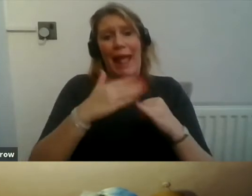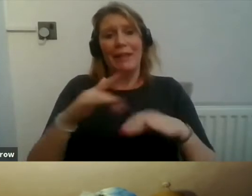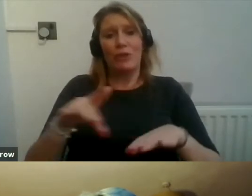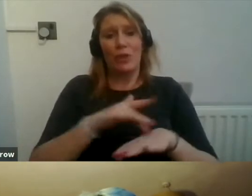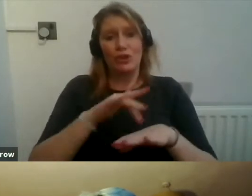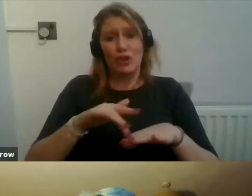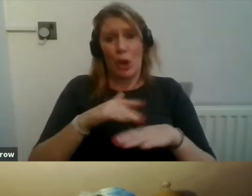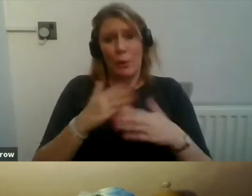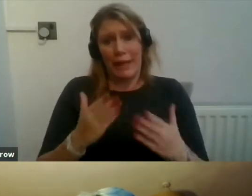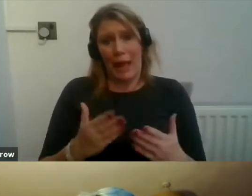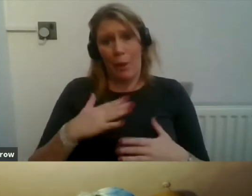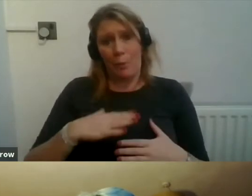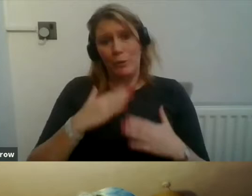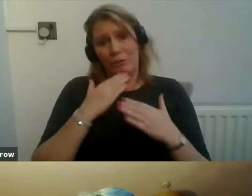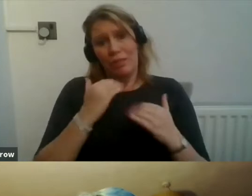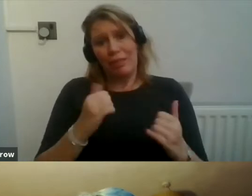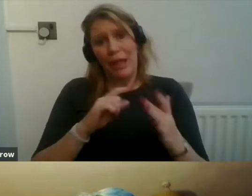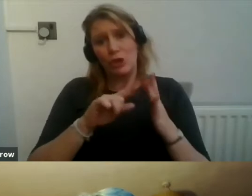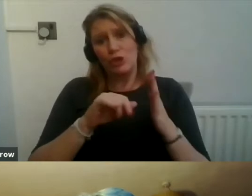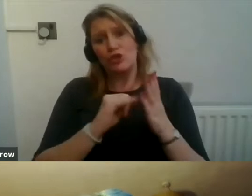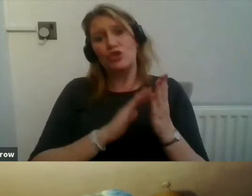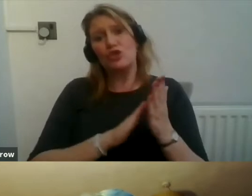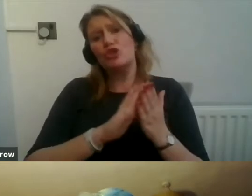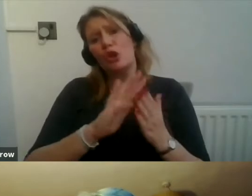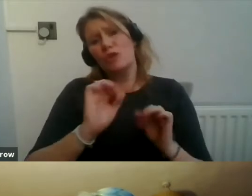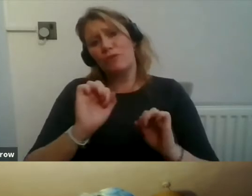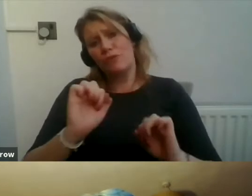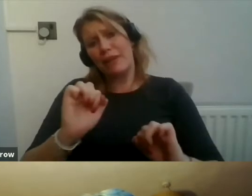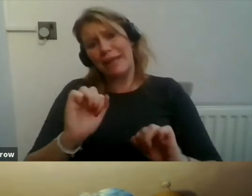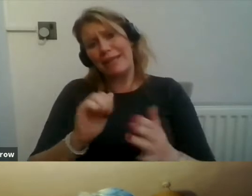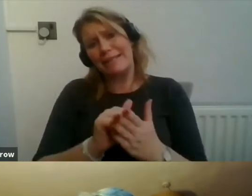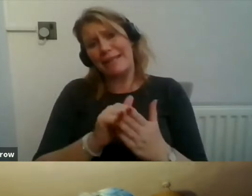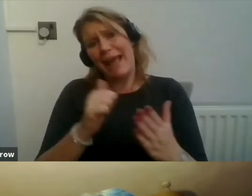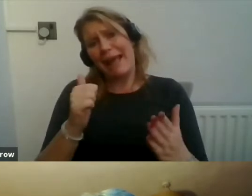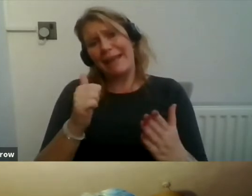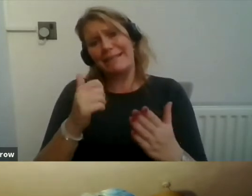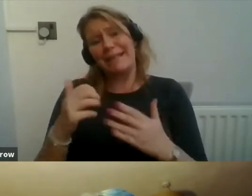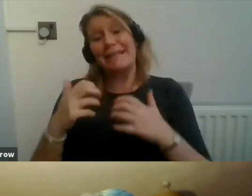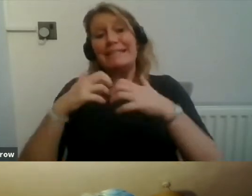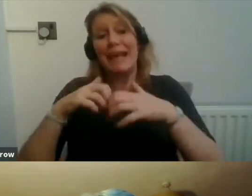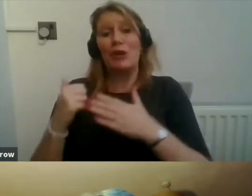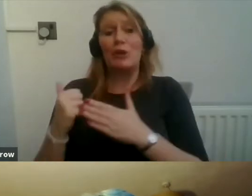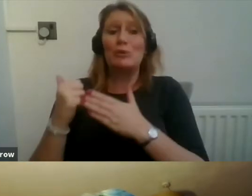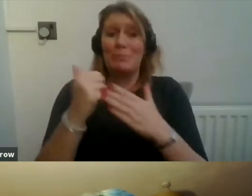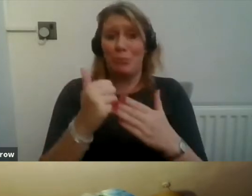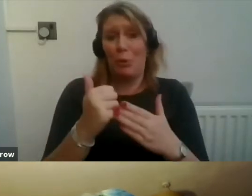like also to thank Josh Surgeoner for his excellent technical support. And to